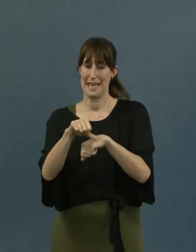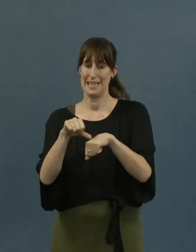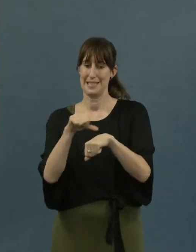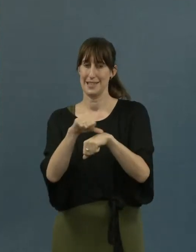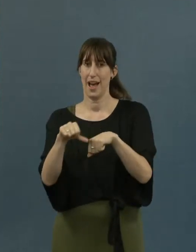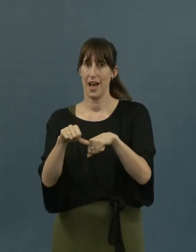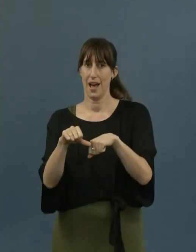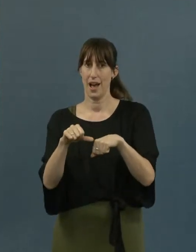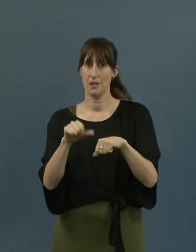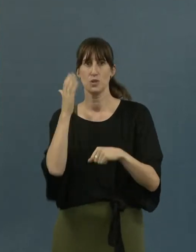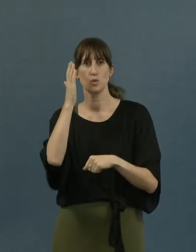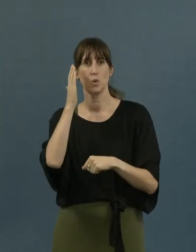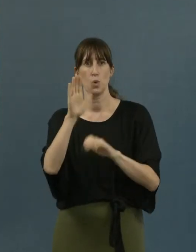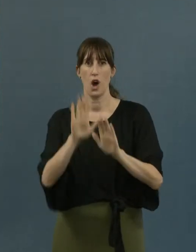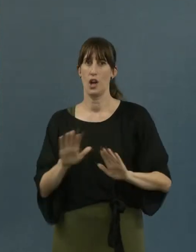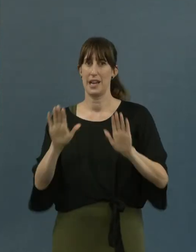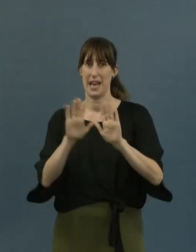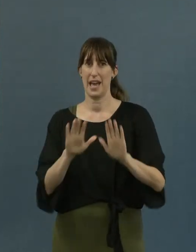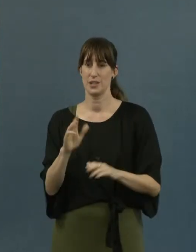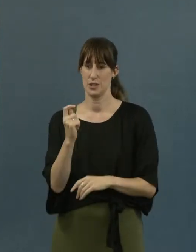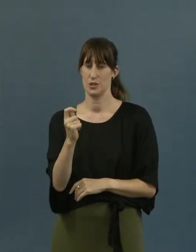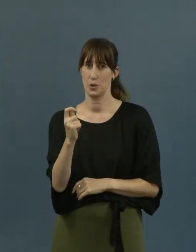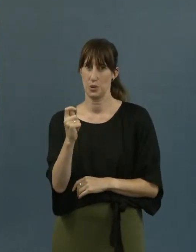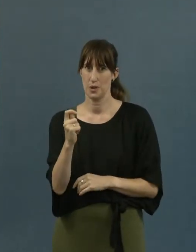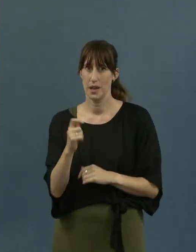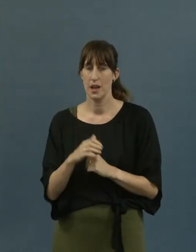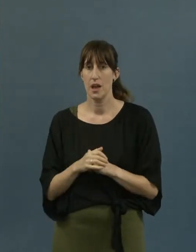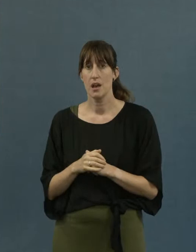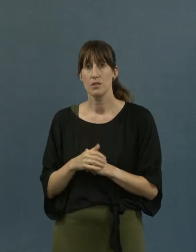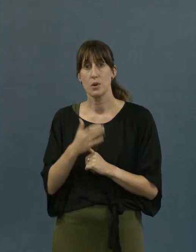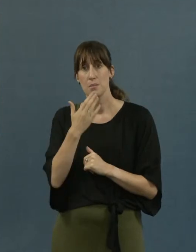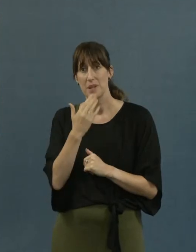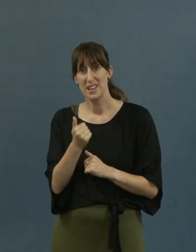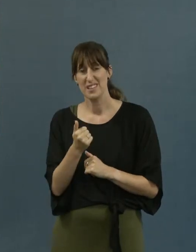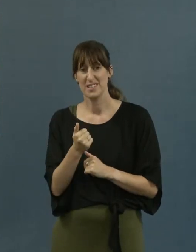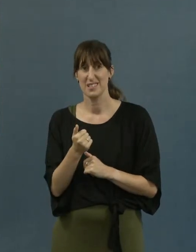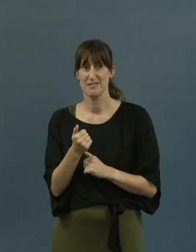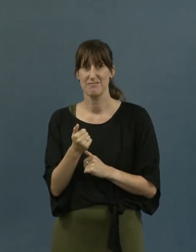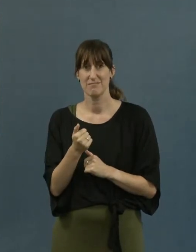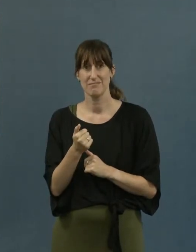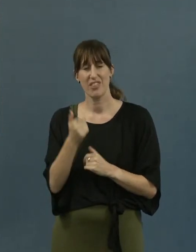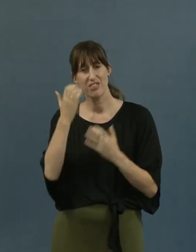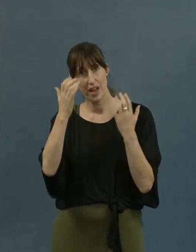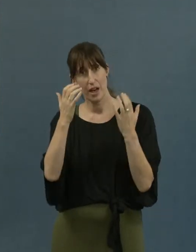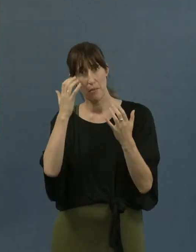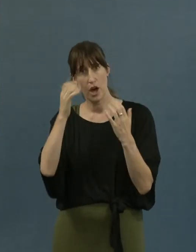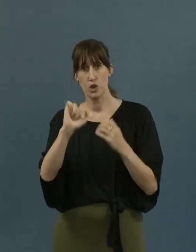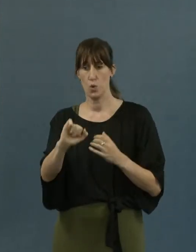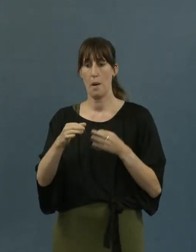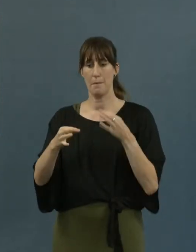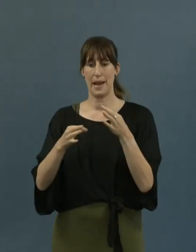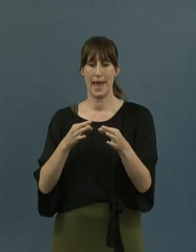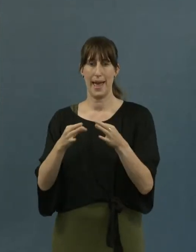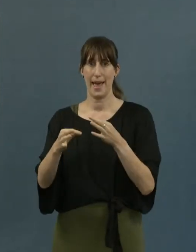holidays and the school holidays coming up, we just ask